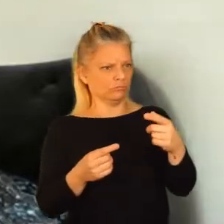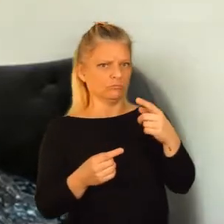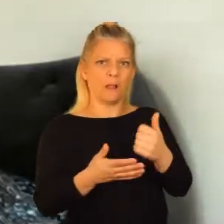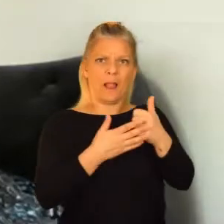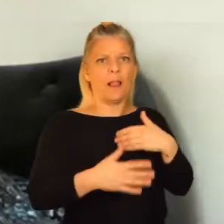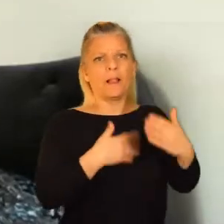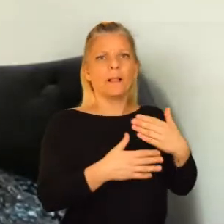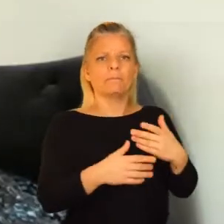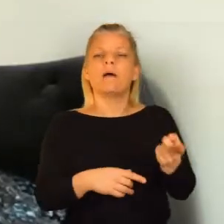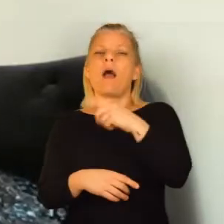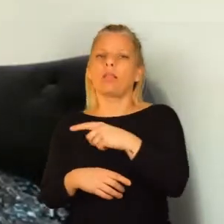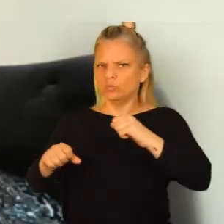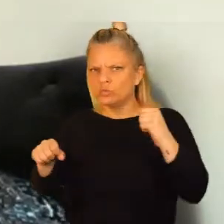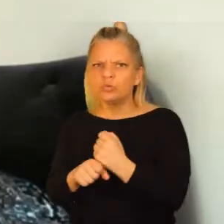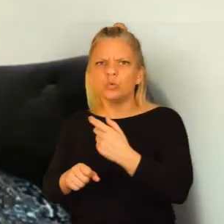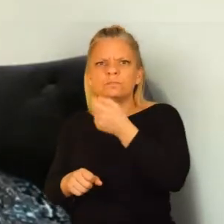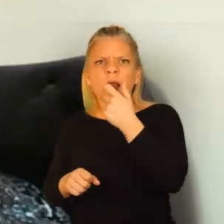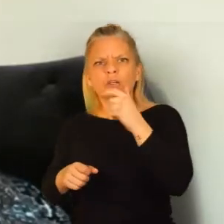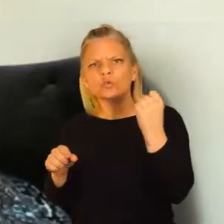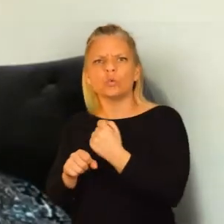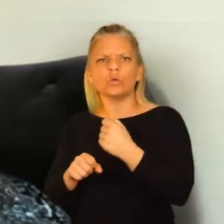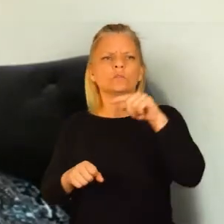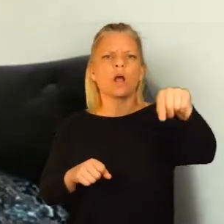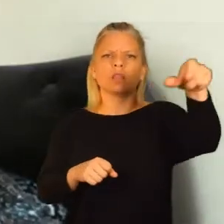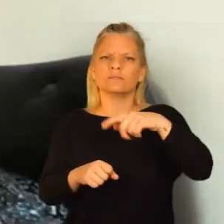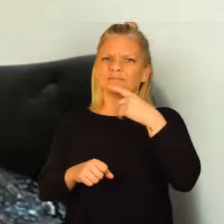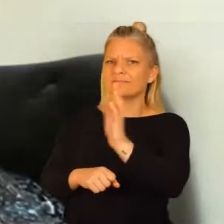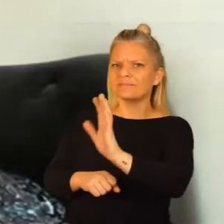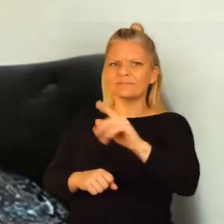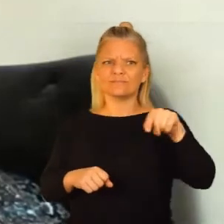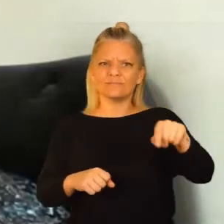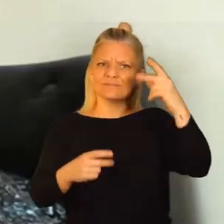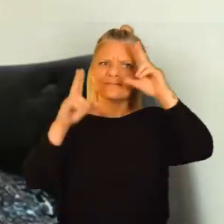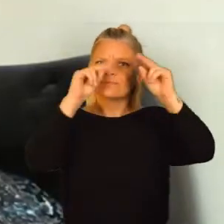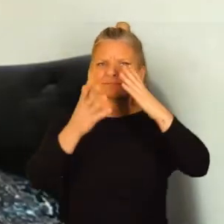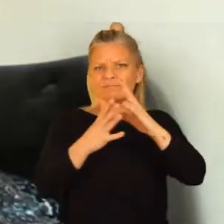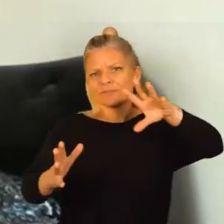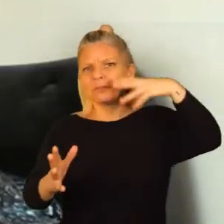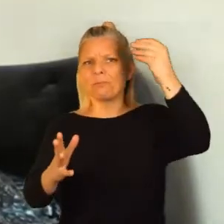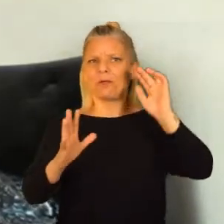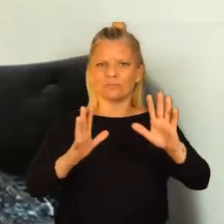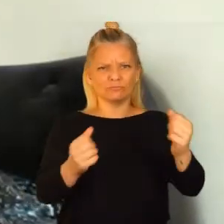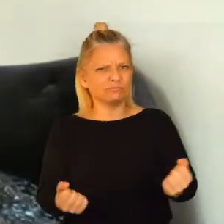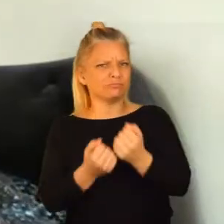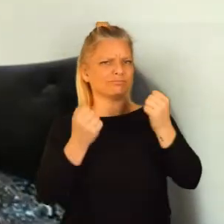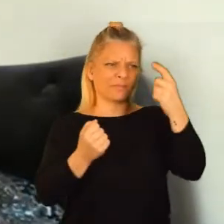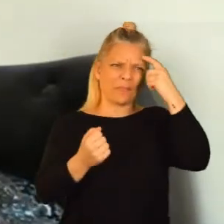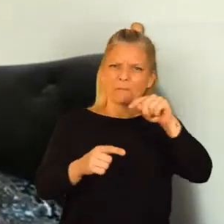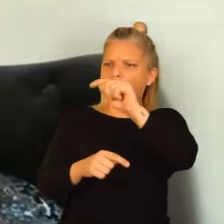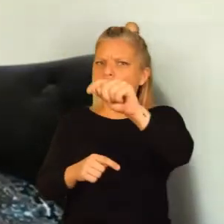believes very strongly that they have schizophrenia and that medication is the way forward and that actually other people should take medication